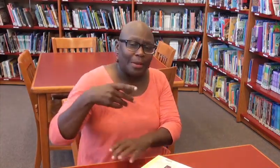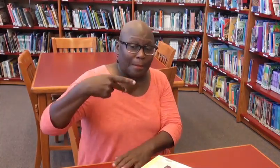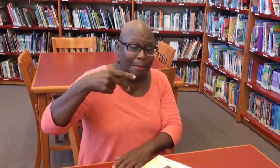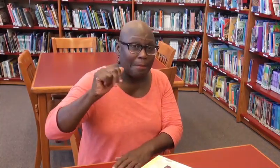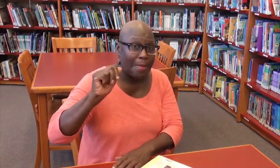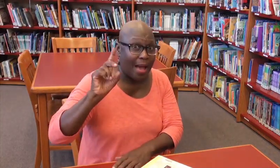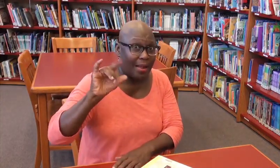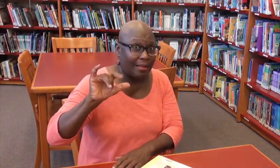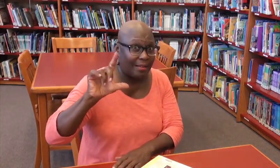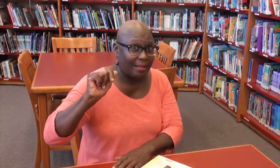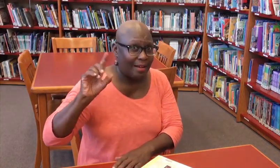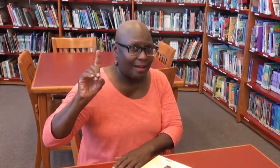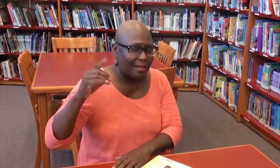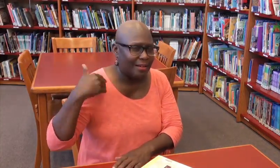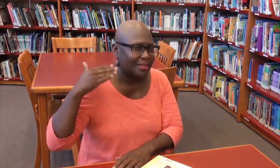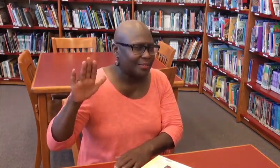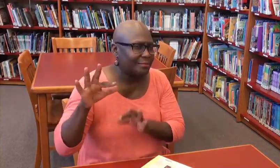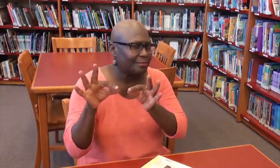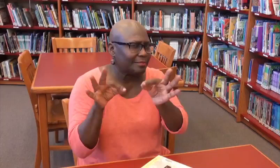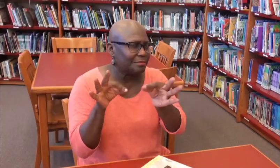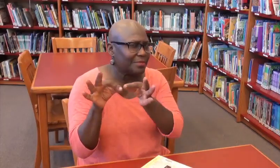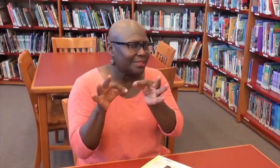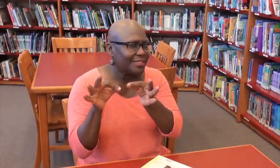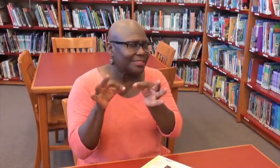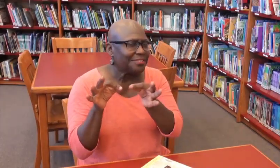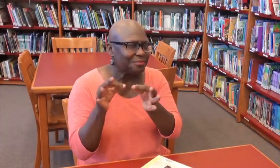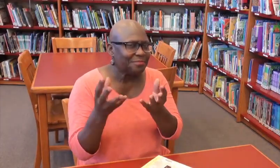Here’s Paddy Ladd with his definition: